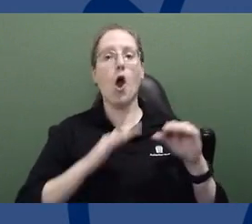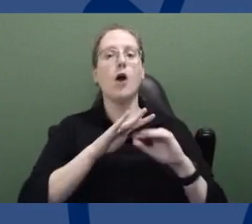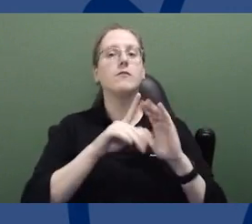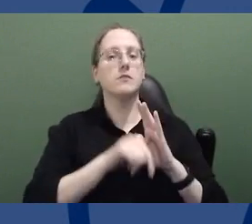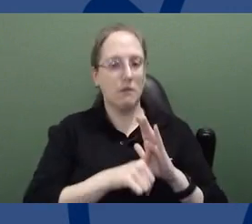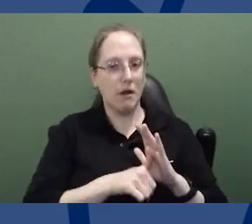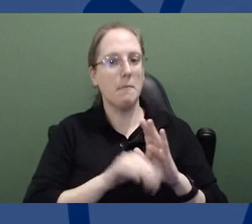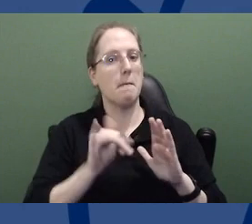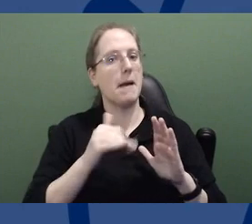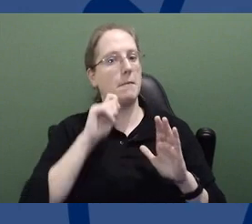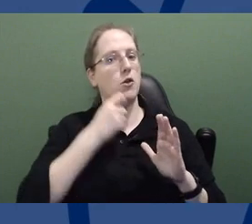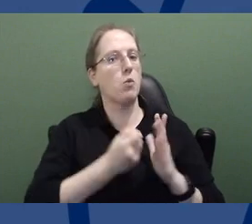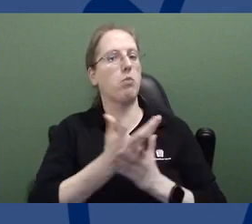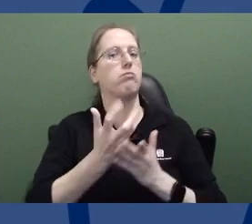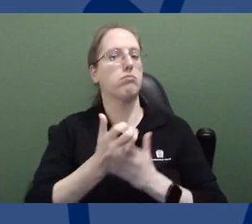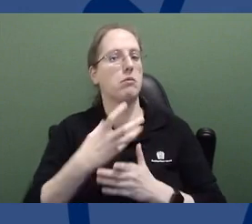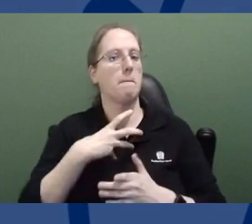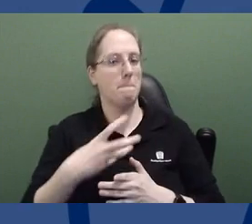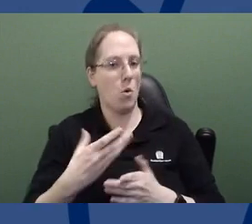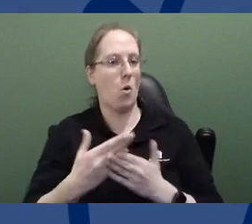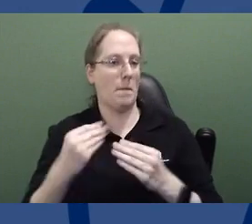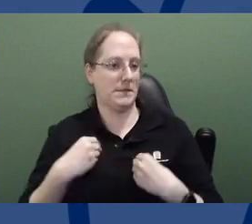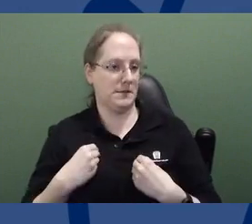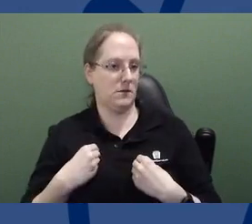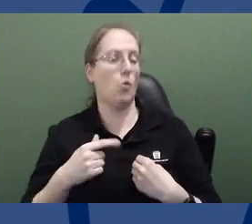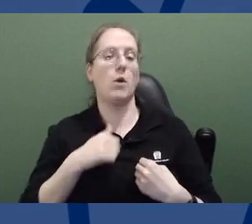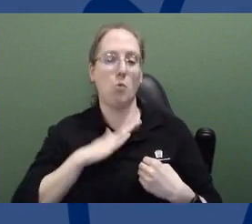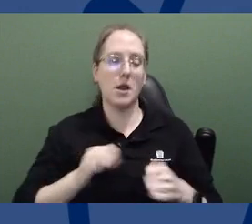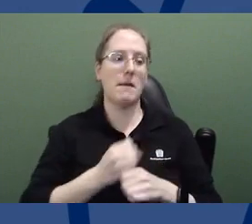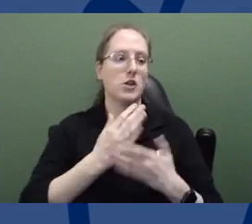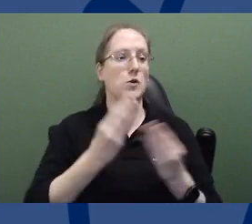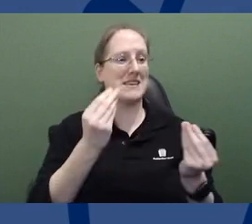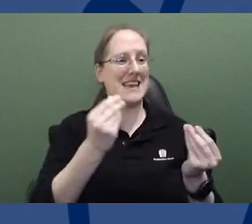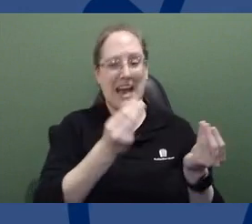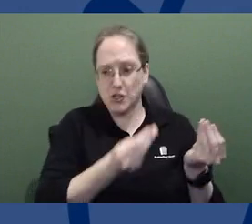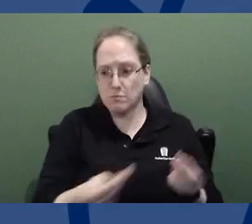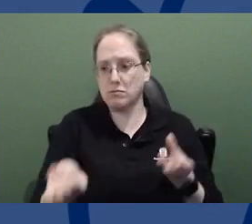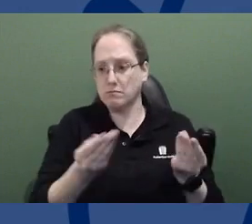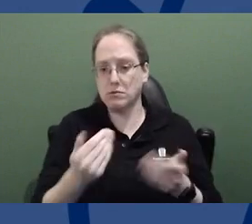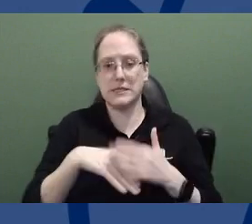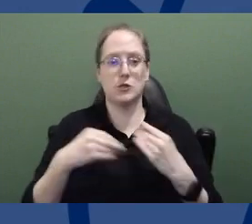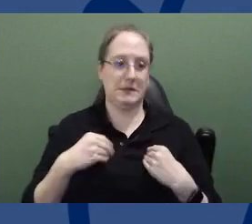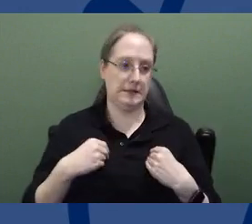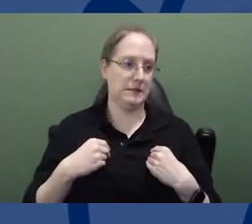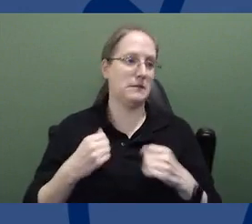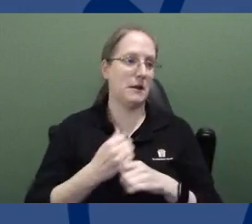to keep businesses going. And we want to see them restart when the restrictions are lifted.